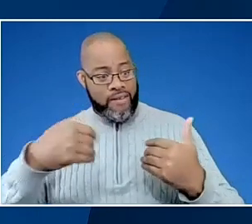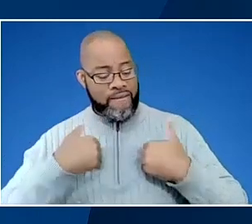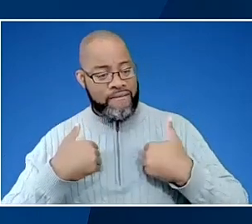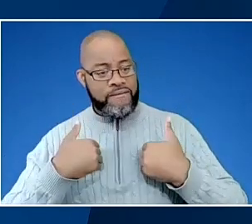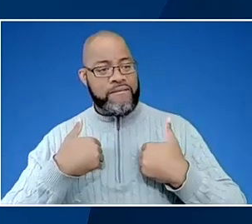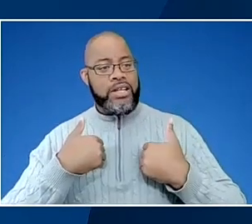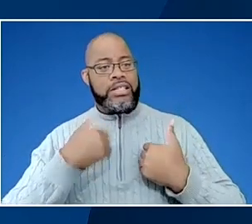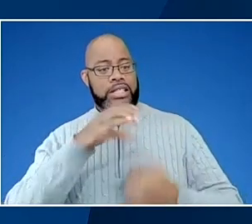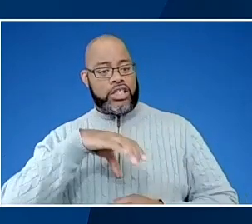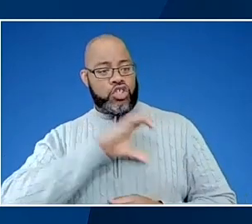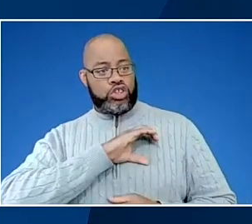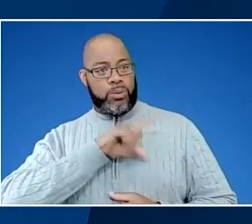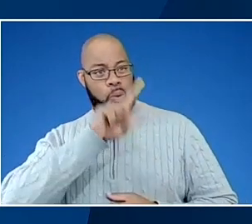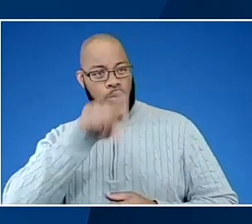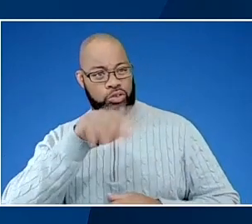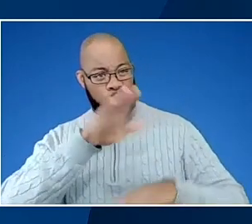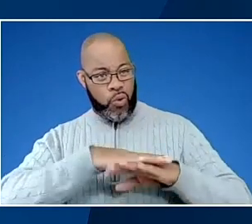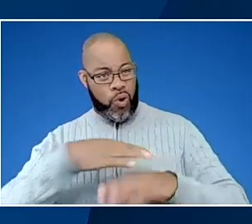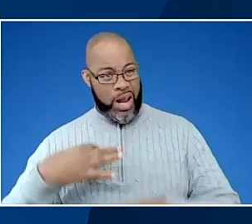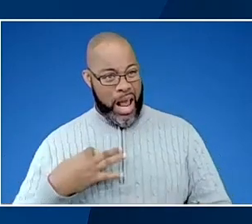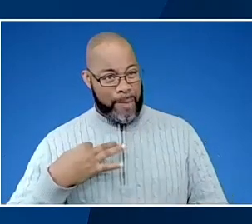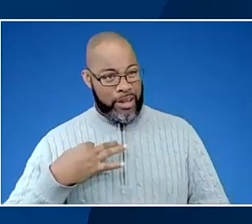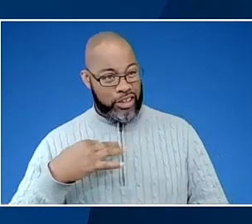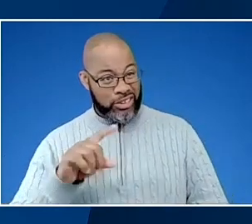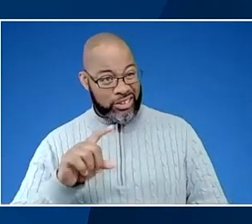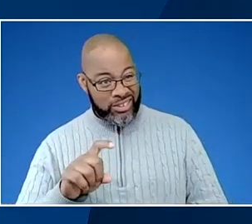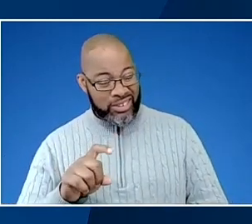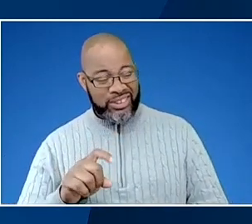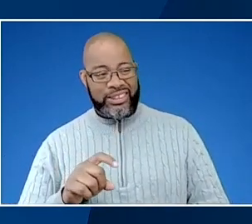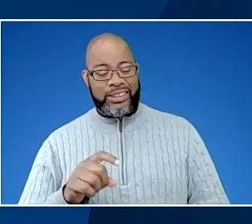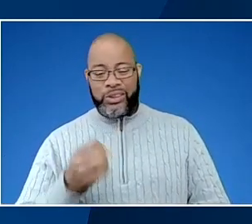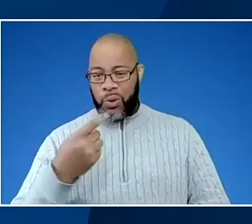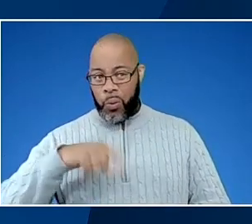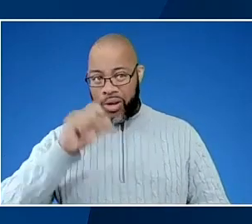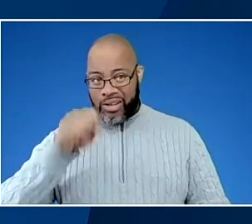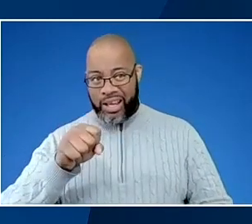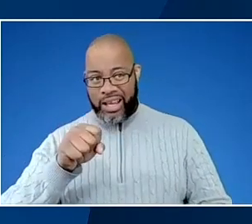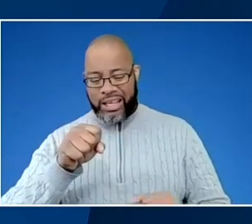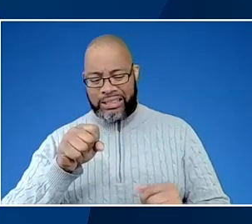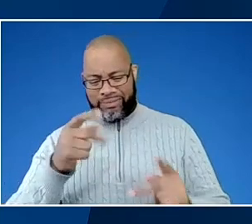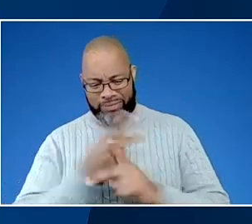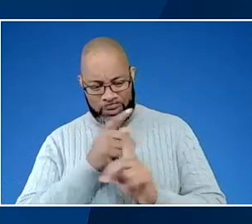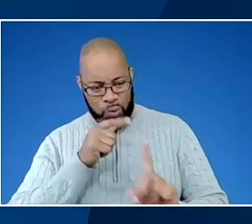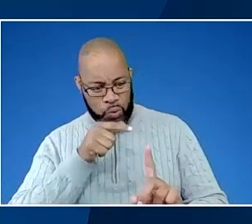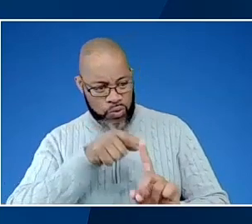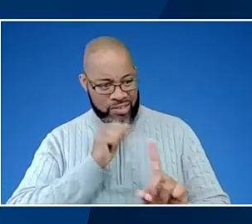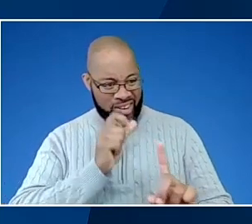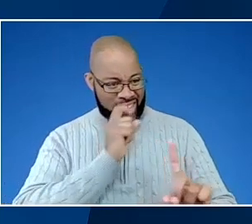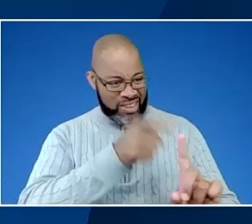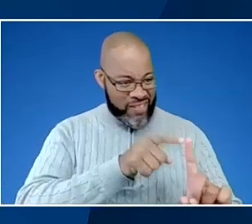questions on our applications so we can discern who not to give the stipends to in